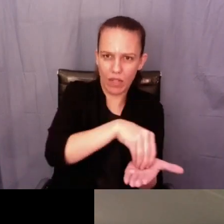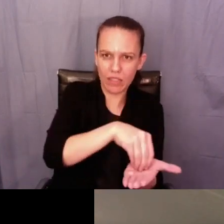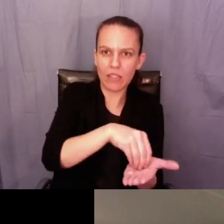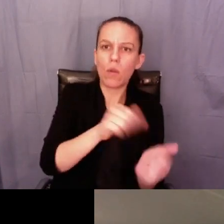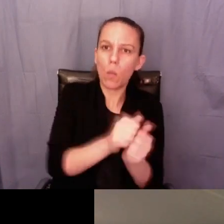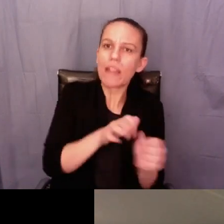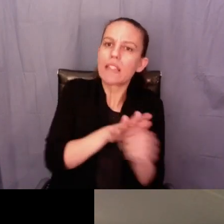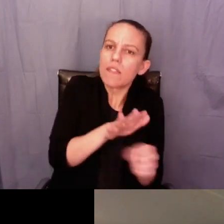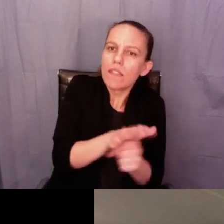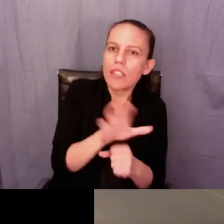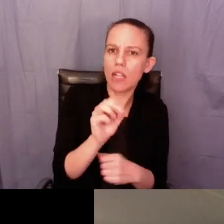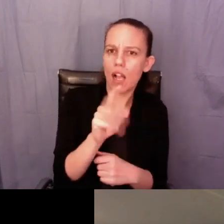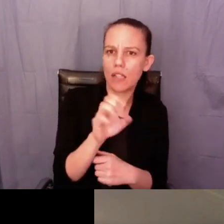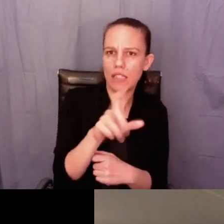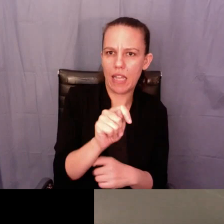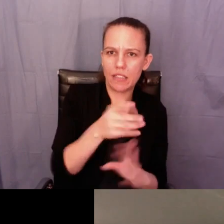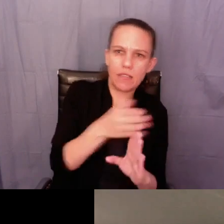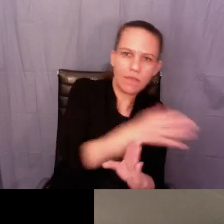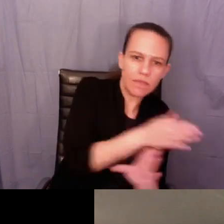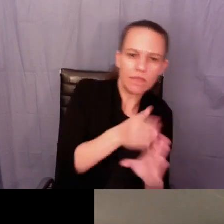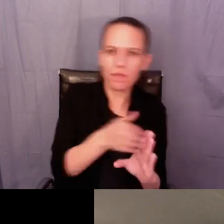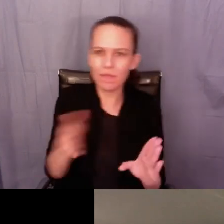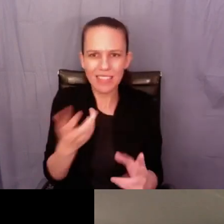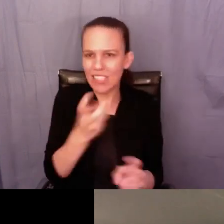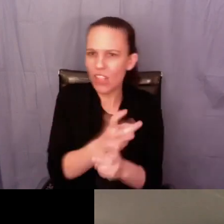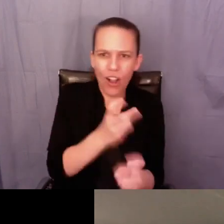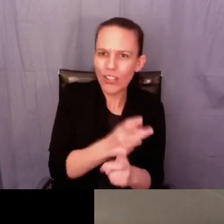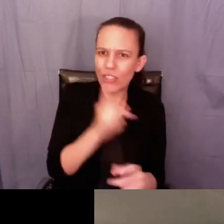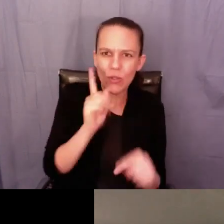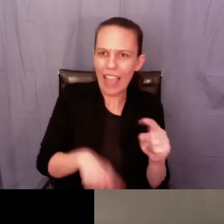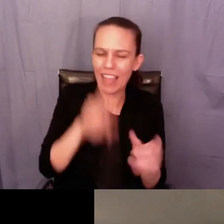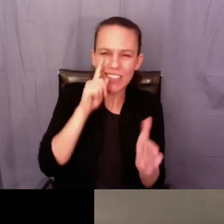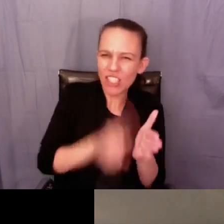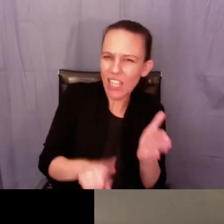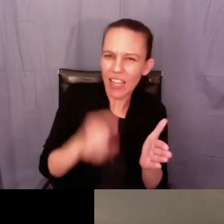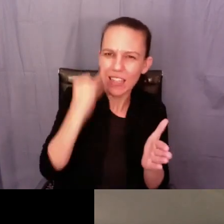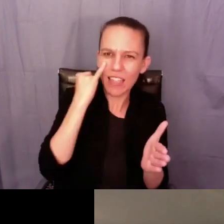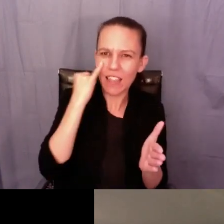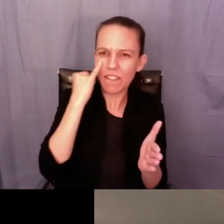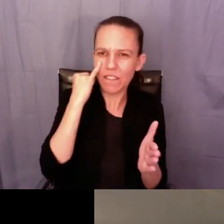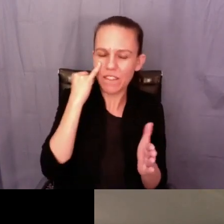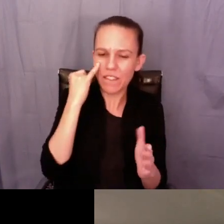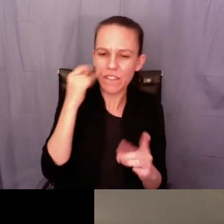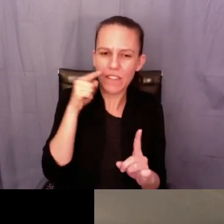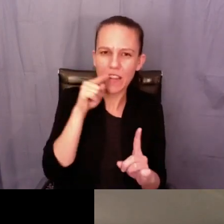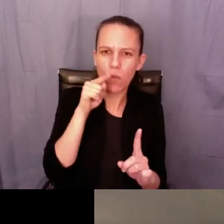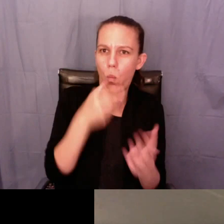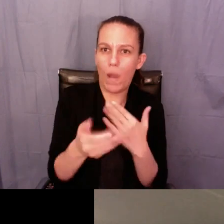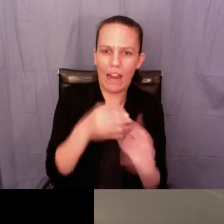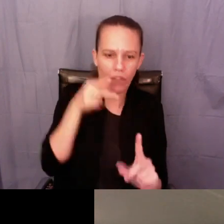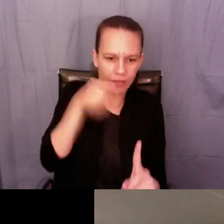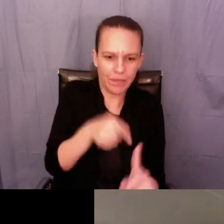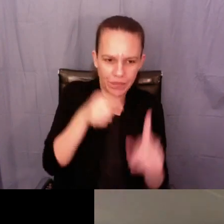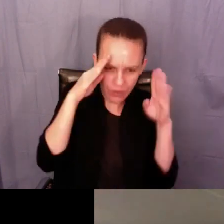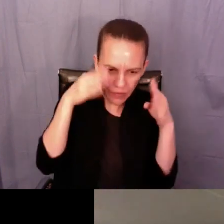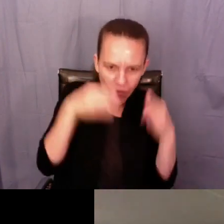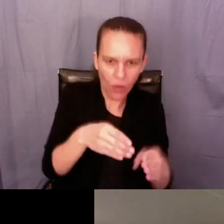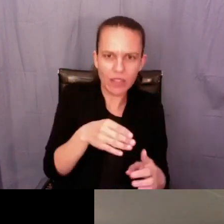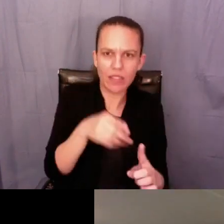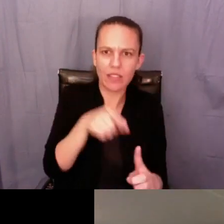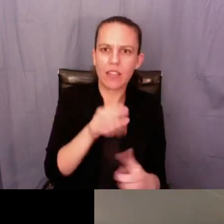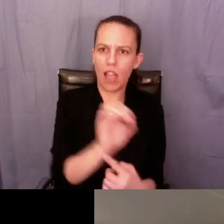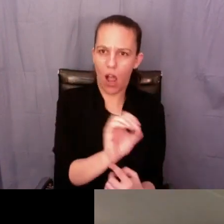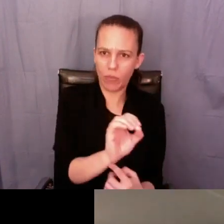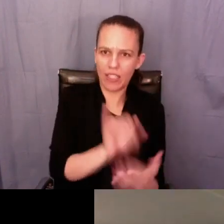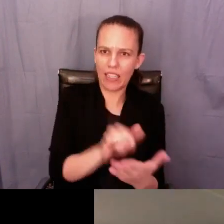previous context to find out to check if the theme, or the object of the discourse, the item referred